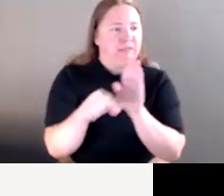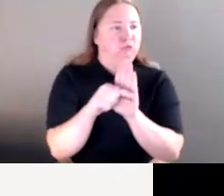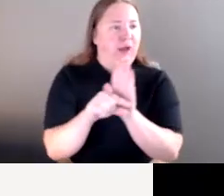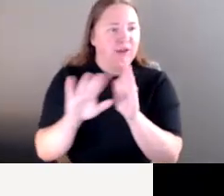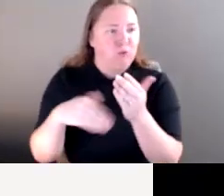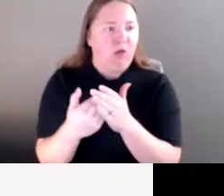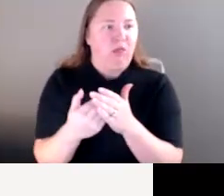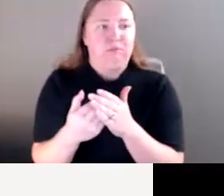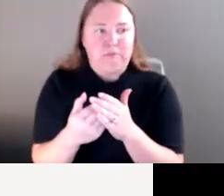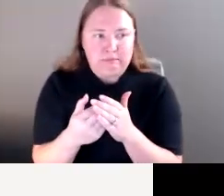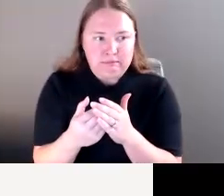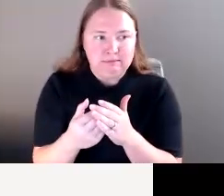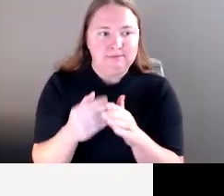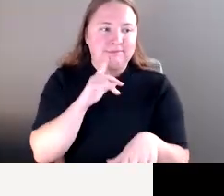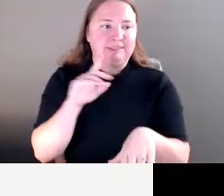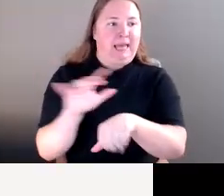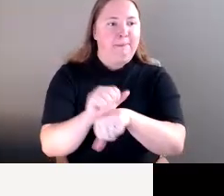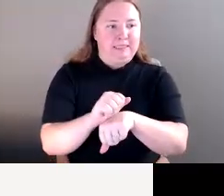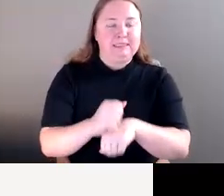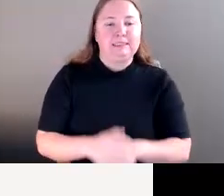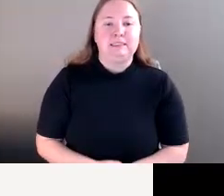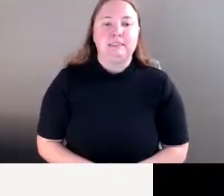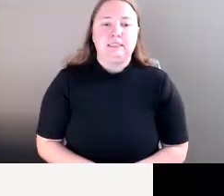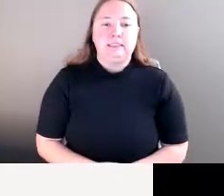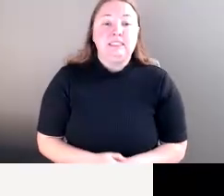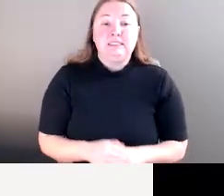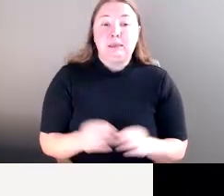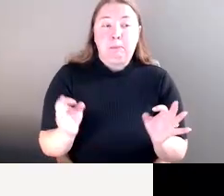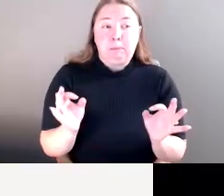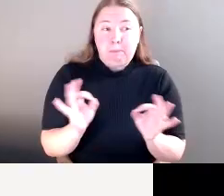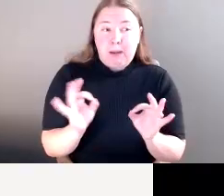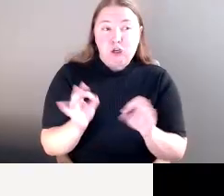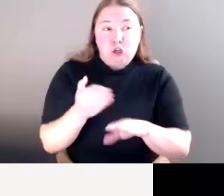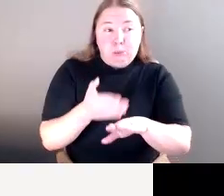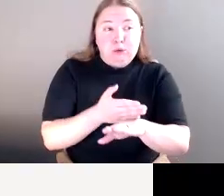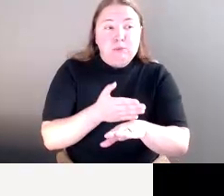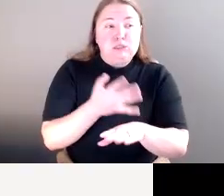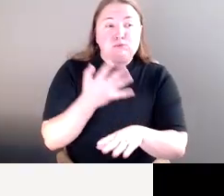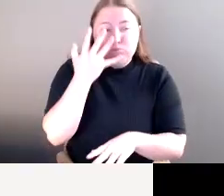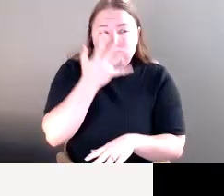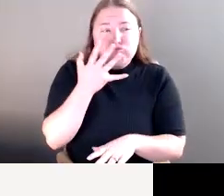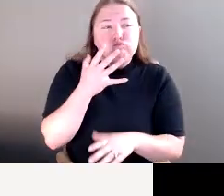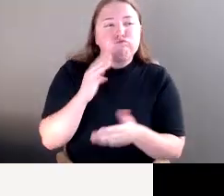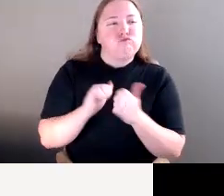And as you can see, there are some minor improvements to the look and feel of SpeedGrader here.